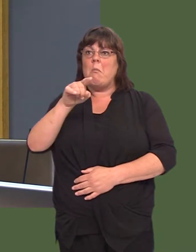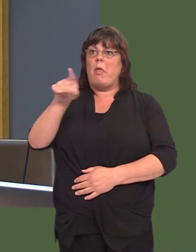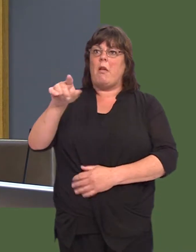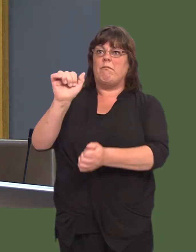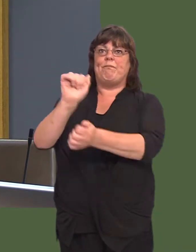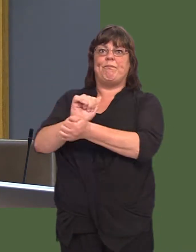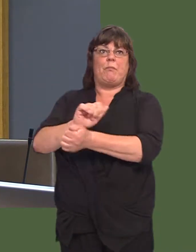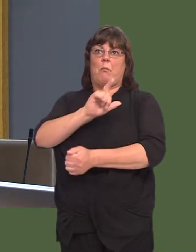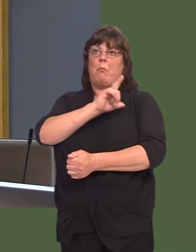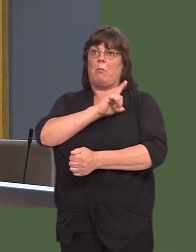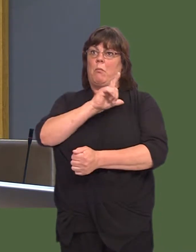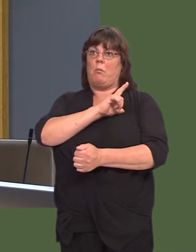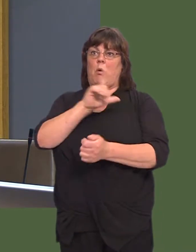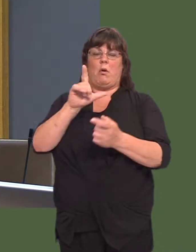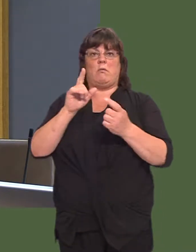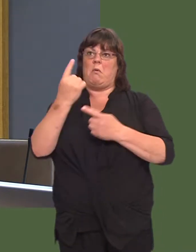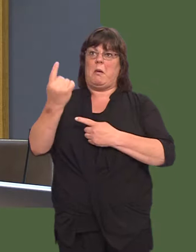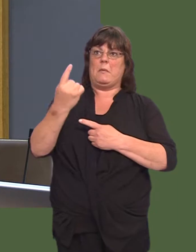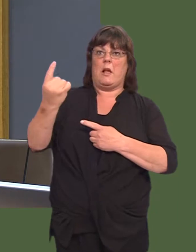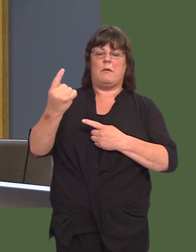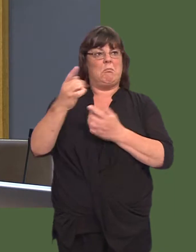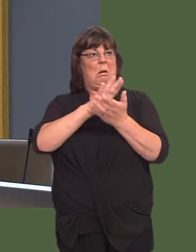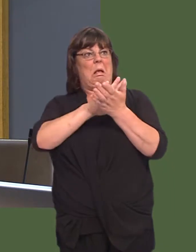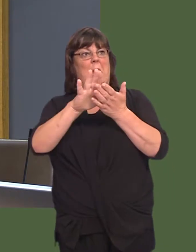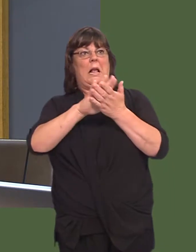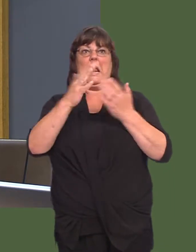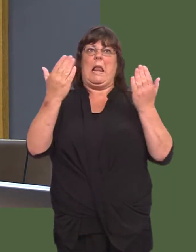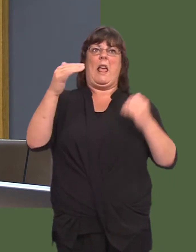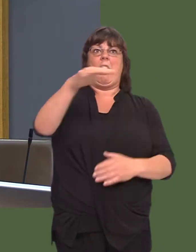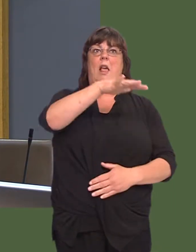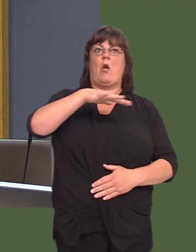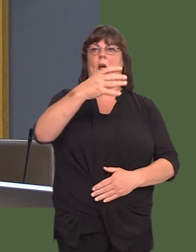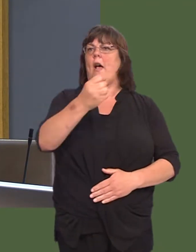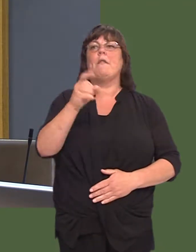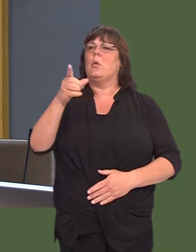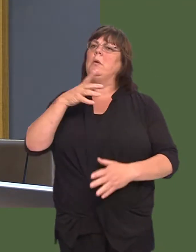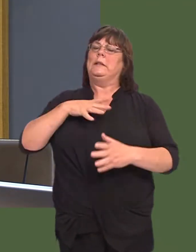Theyíre not allowed to do anything along these lines until, for example, all buses